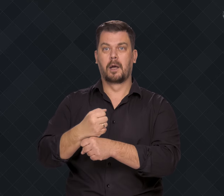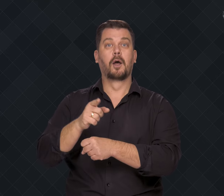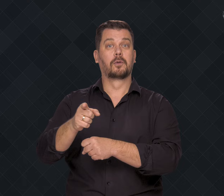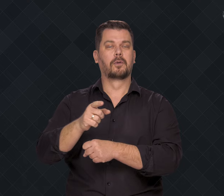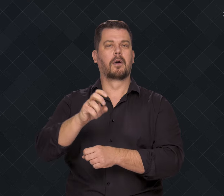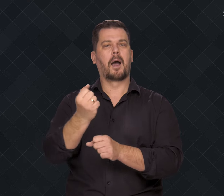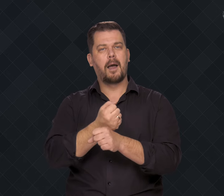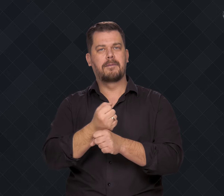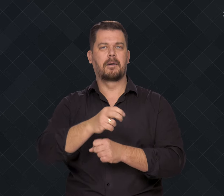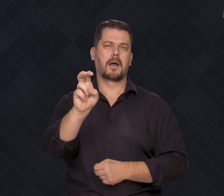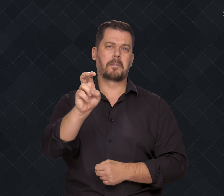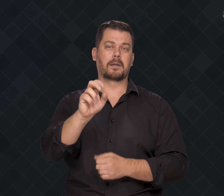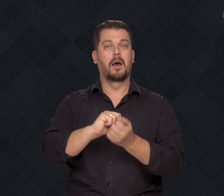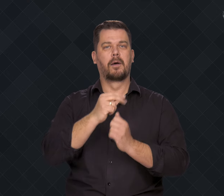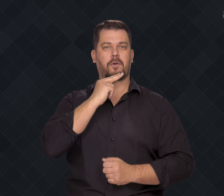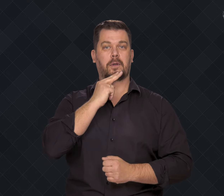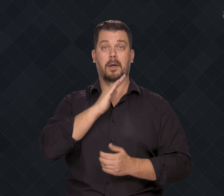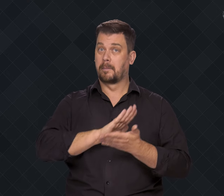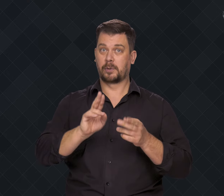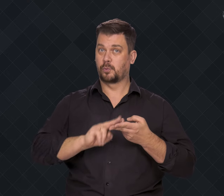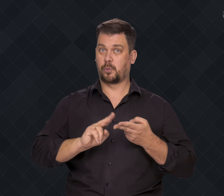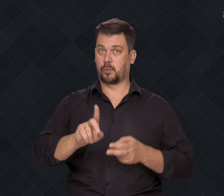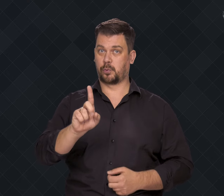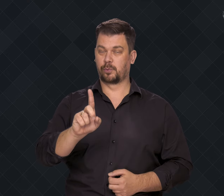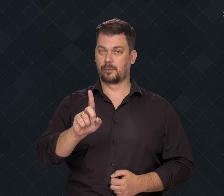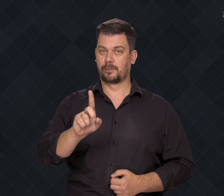Start your workday with coffee, tea, or water (without sugar!)